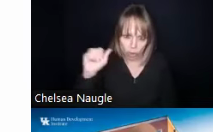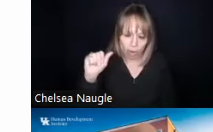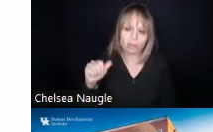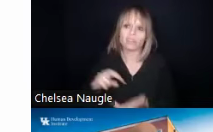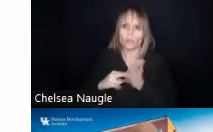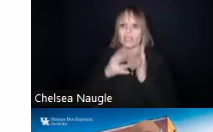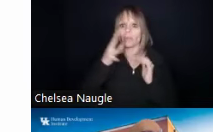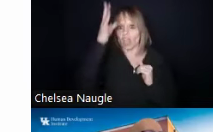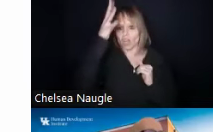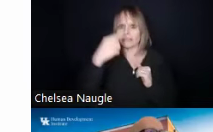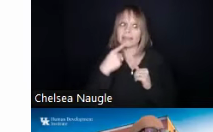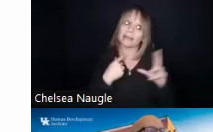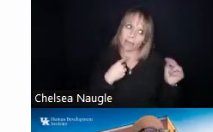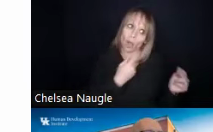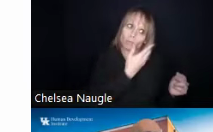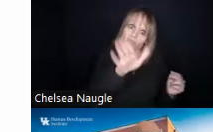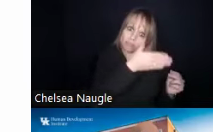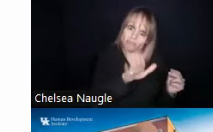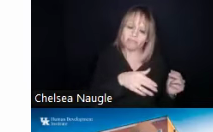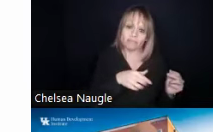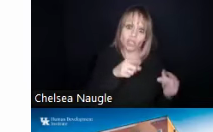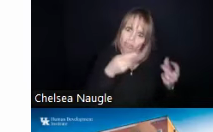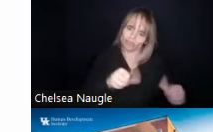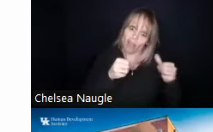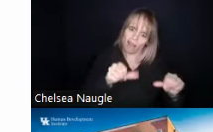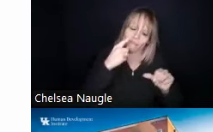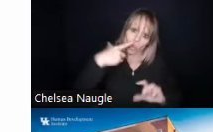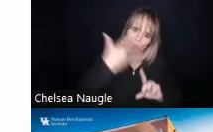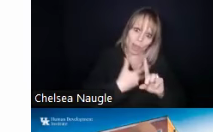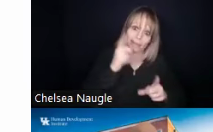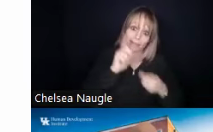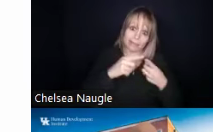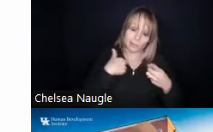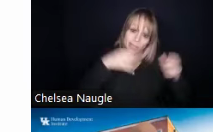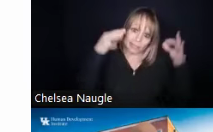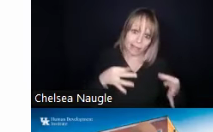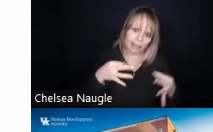going to keep going back for a while you're going to try this for 3 months before we make a decision um not